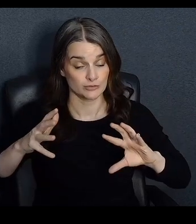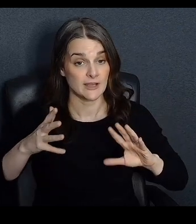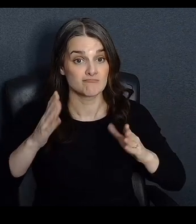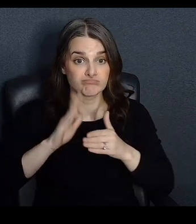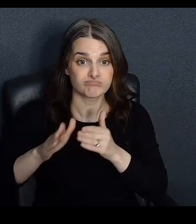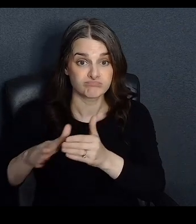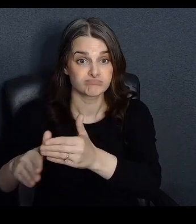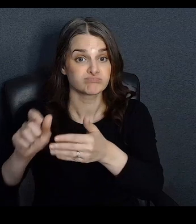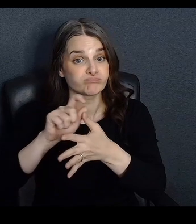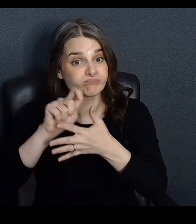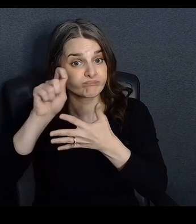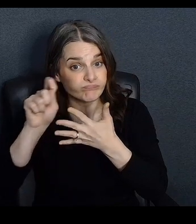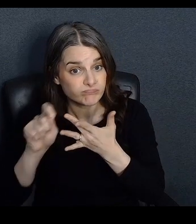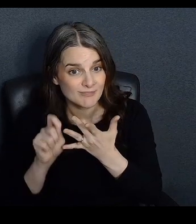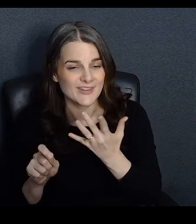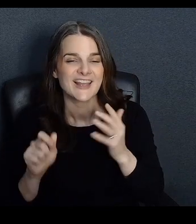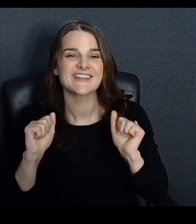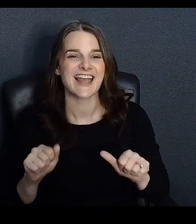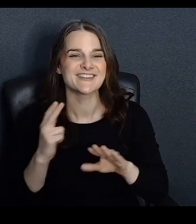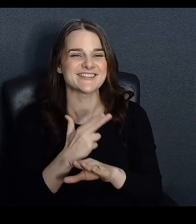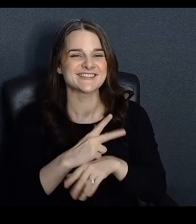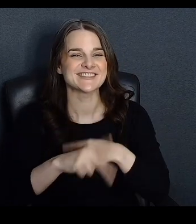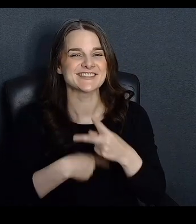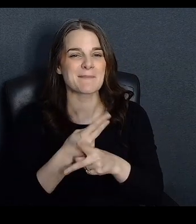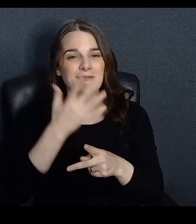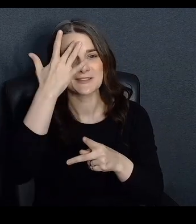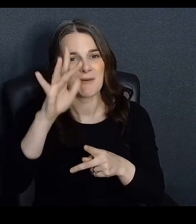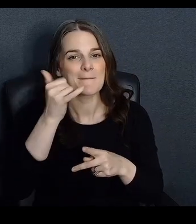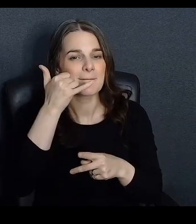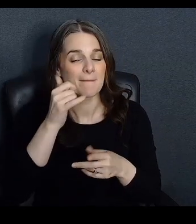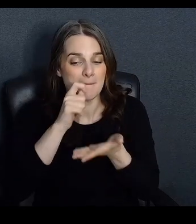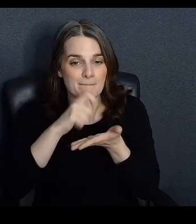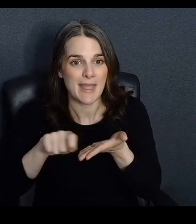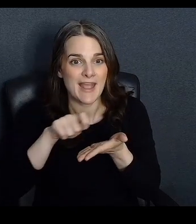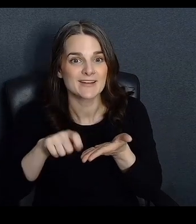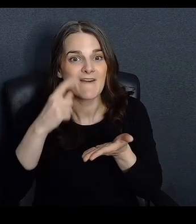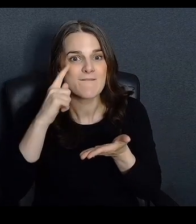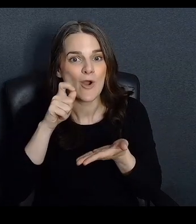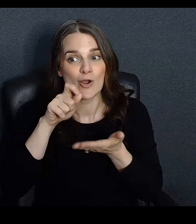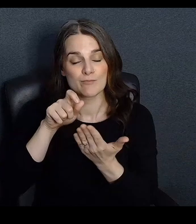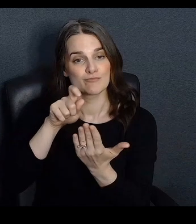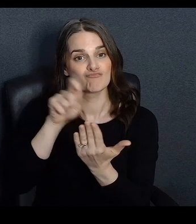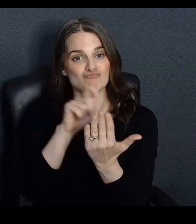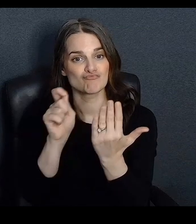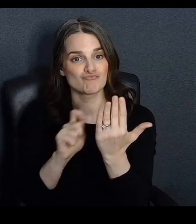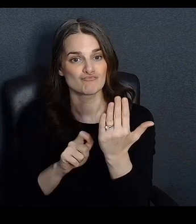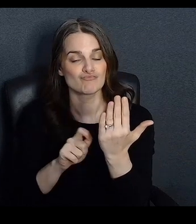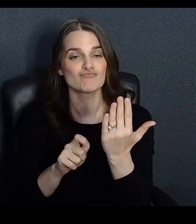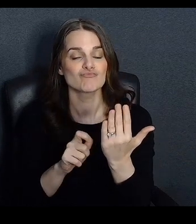Then you could consider using the kind of smart pen that's designed for note taking. These smart pens offer what's called